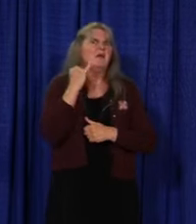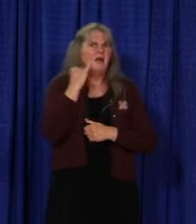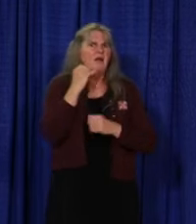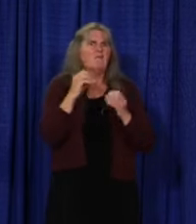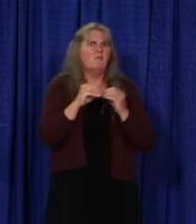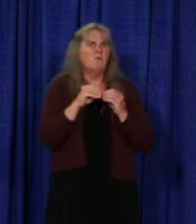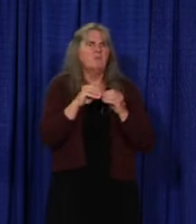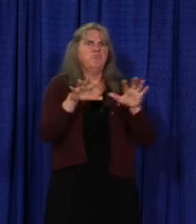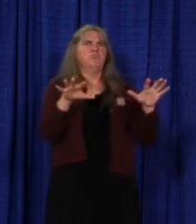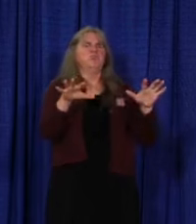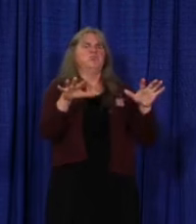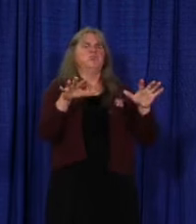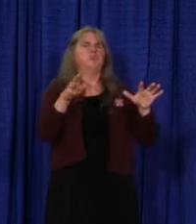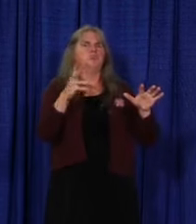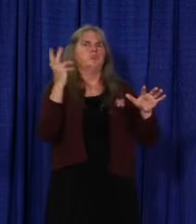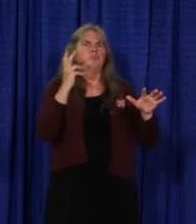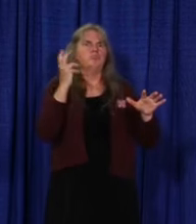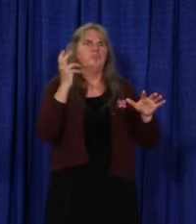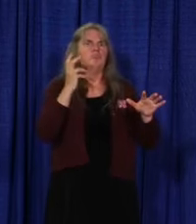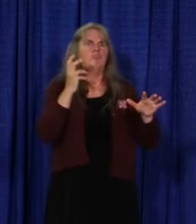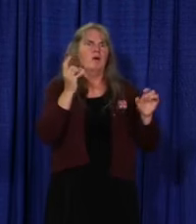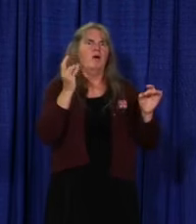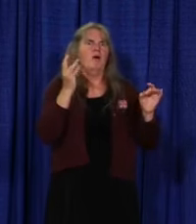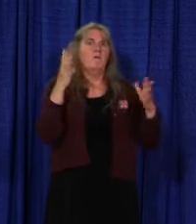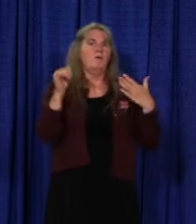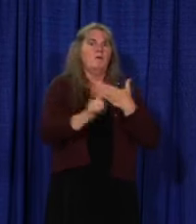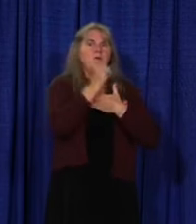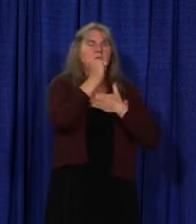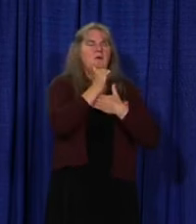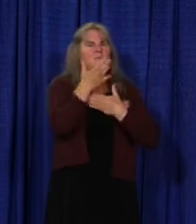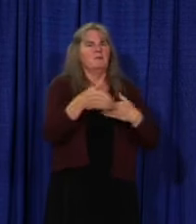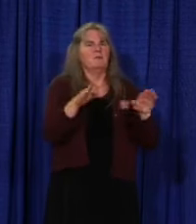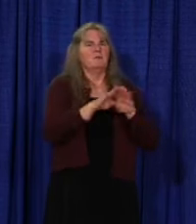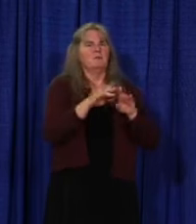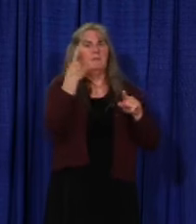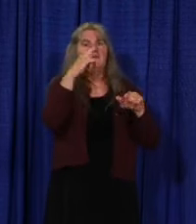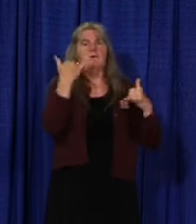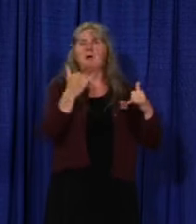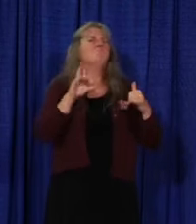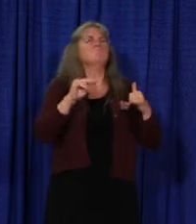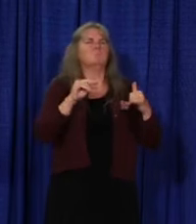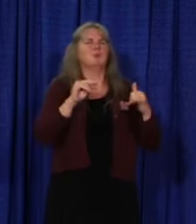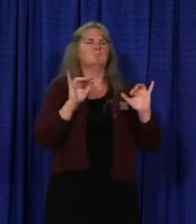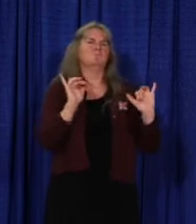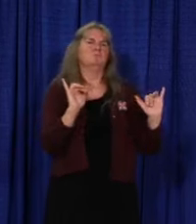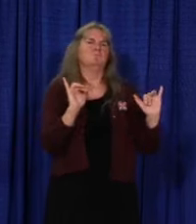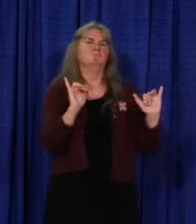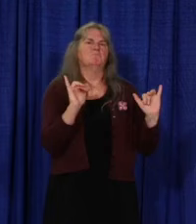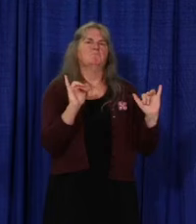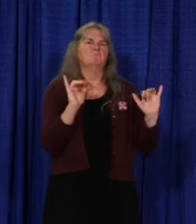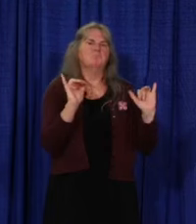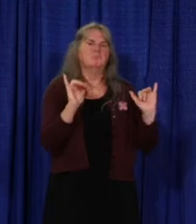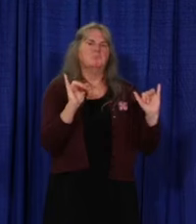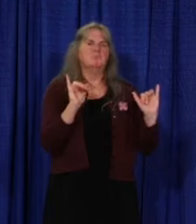more of a kind of clear and present threat, you might say. Pat: Follow-up?